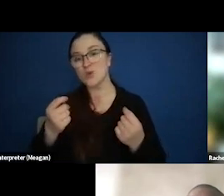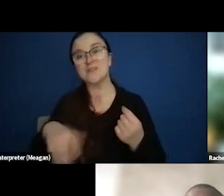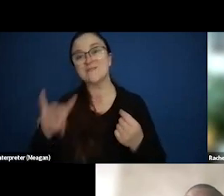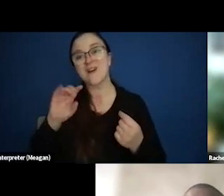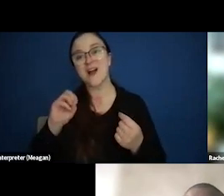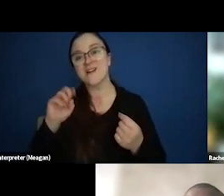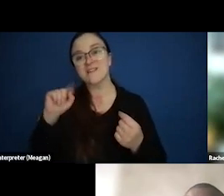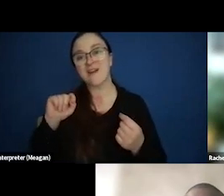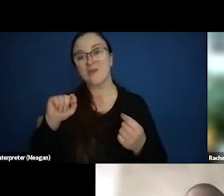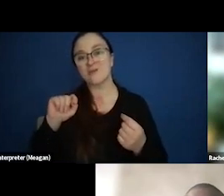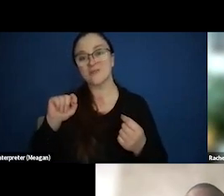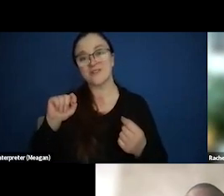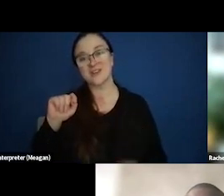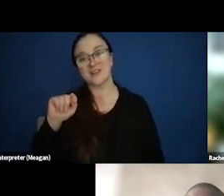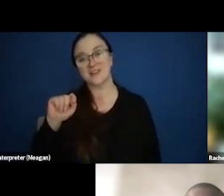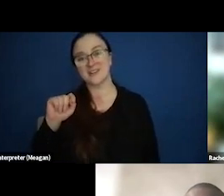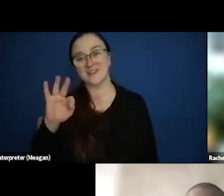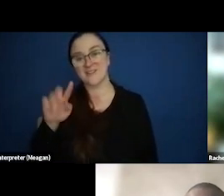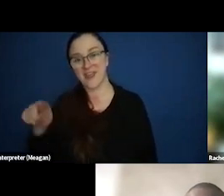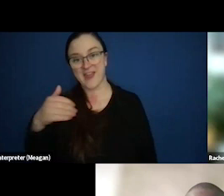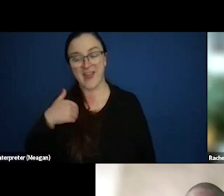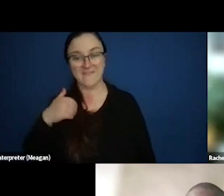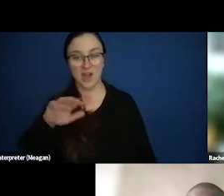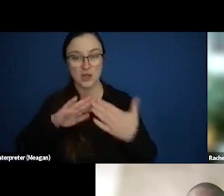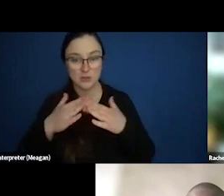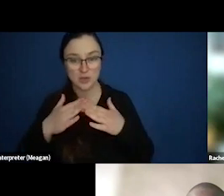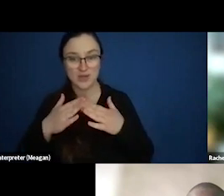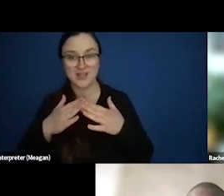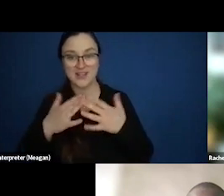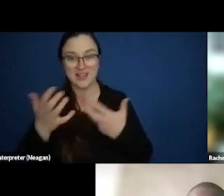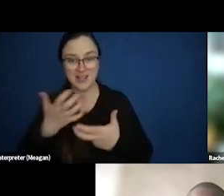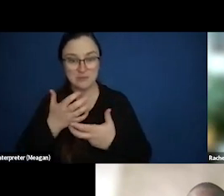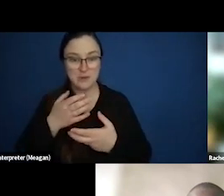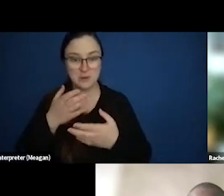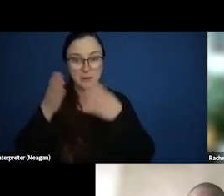If they have a community engagement person at the community health clinic,